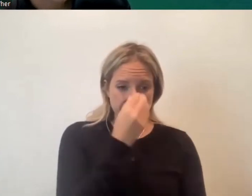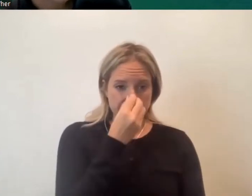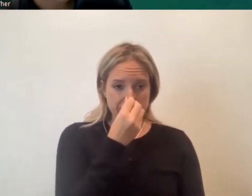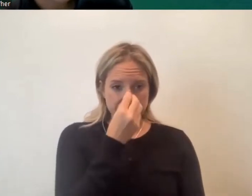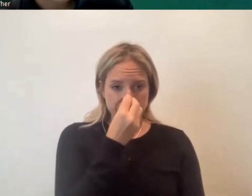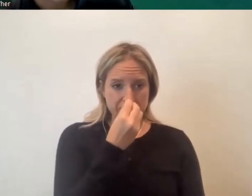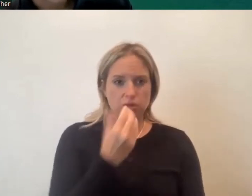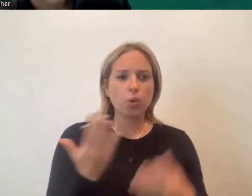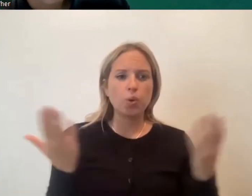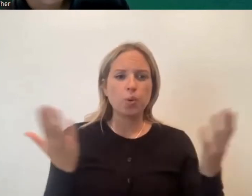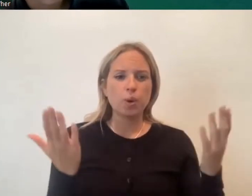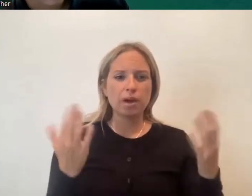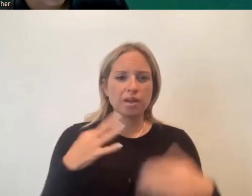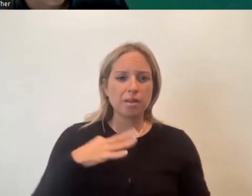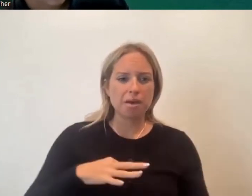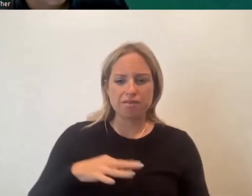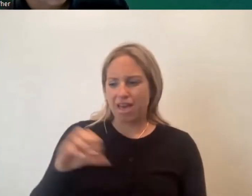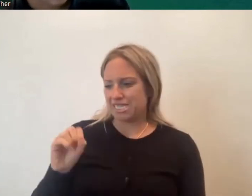applying for SSDI?